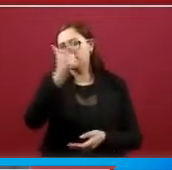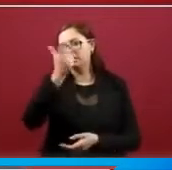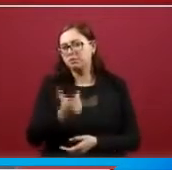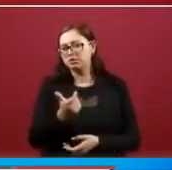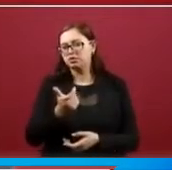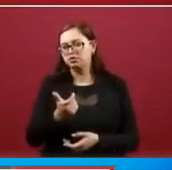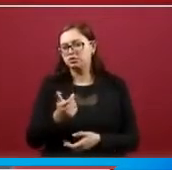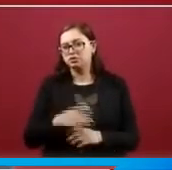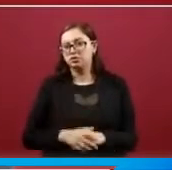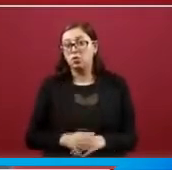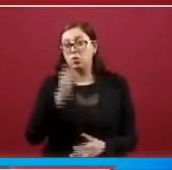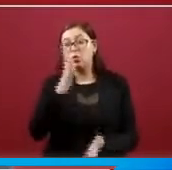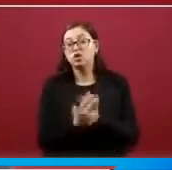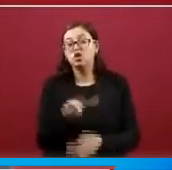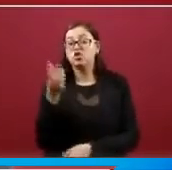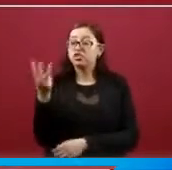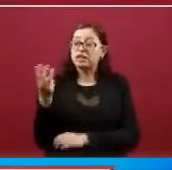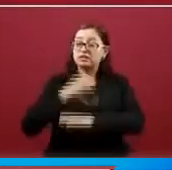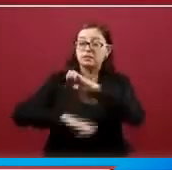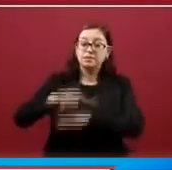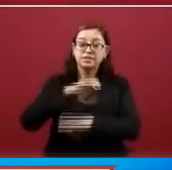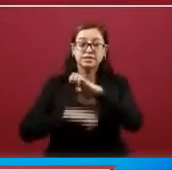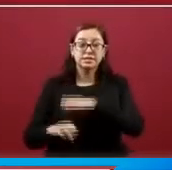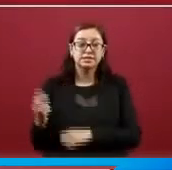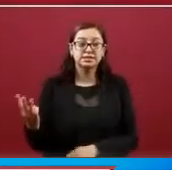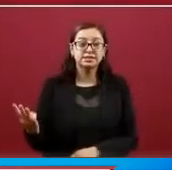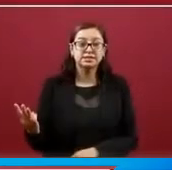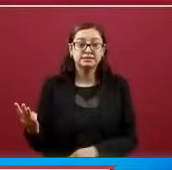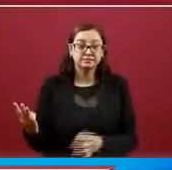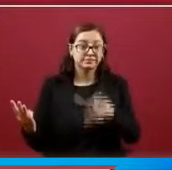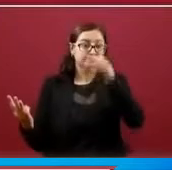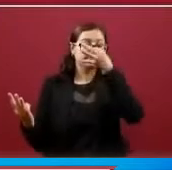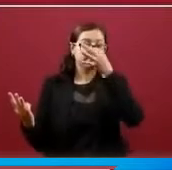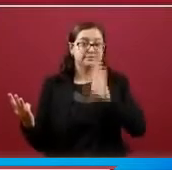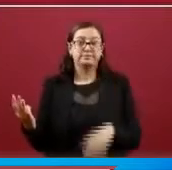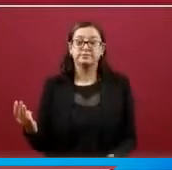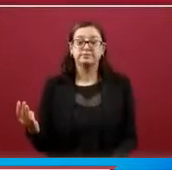There are contracts with a validity for 6 months signed in December by the previous government